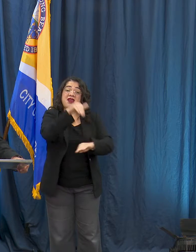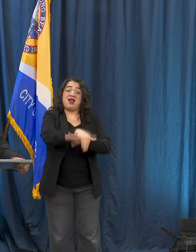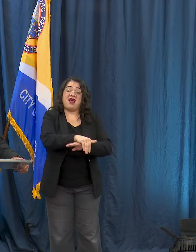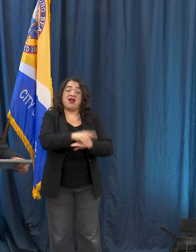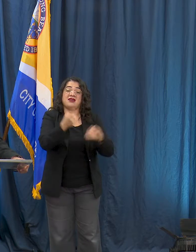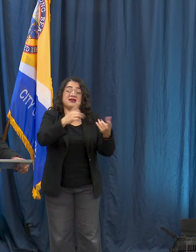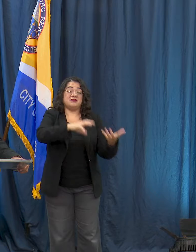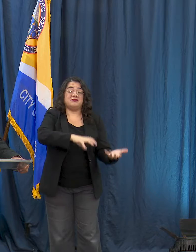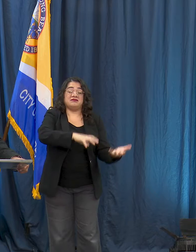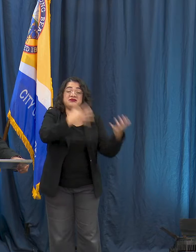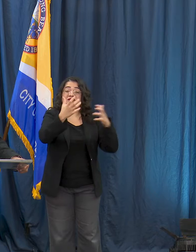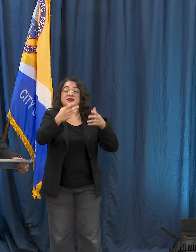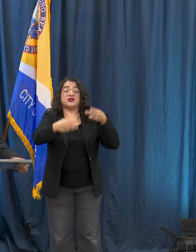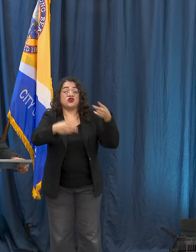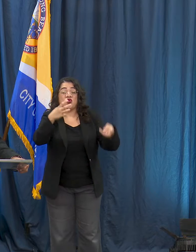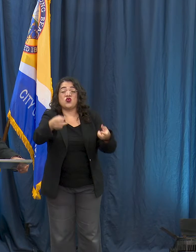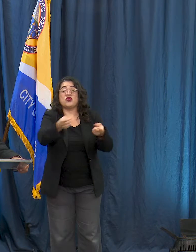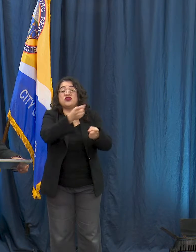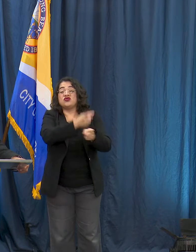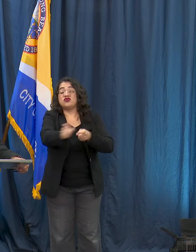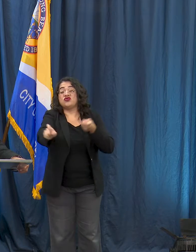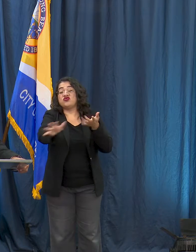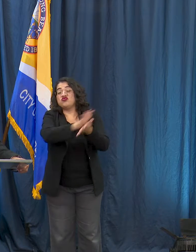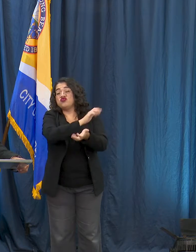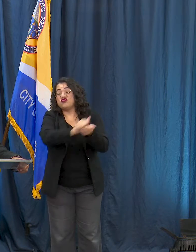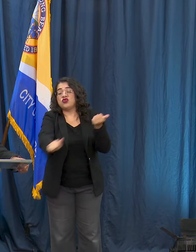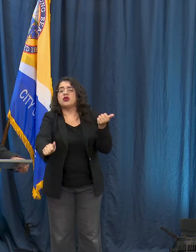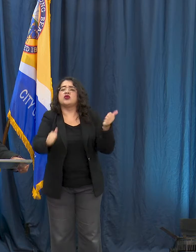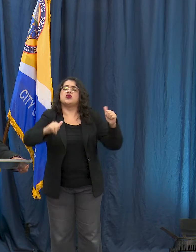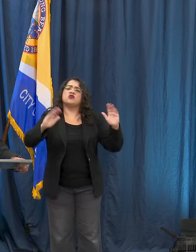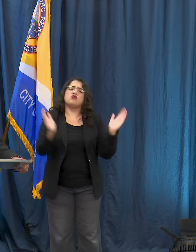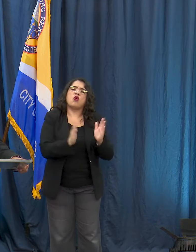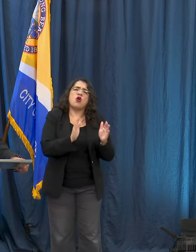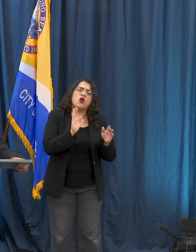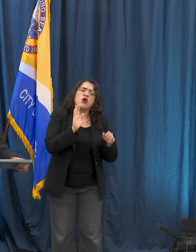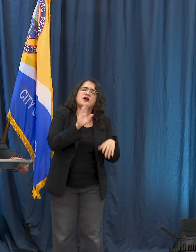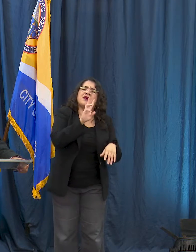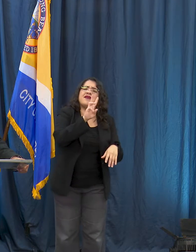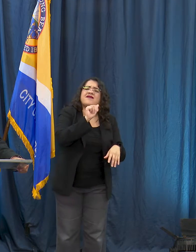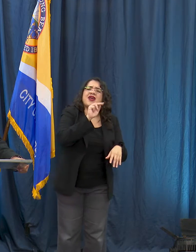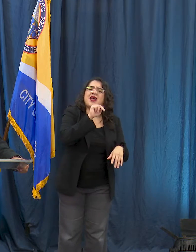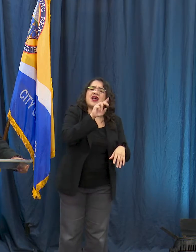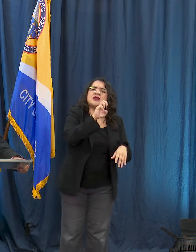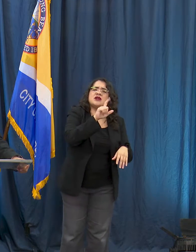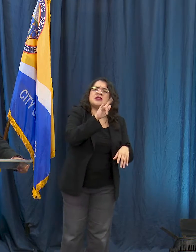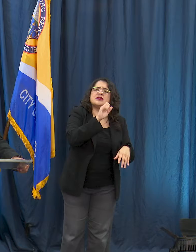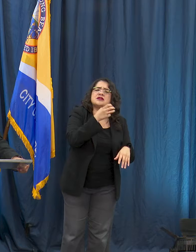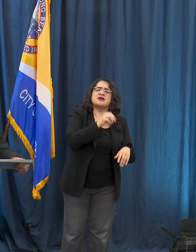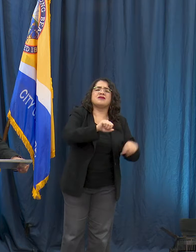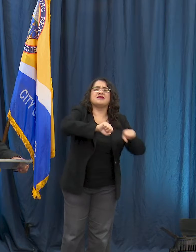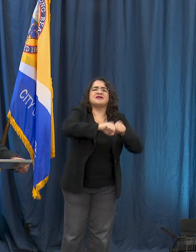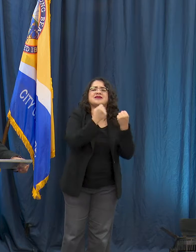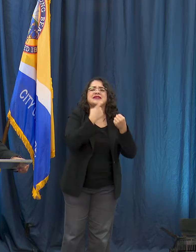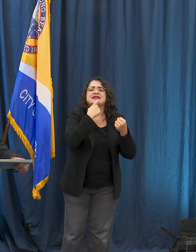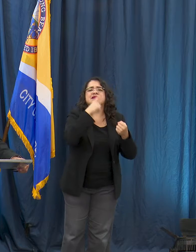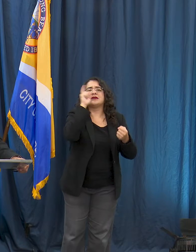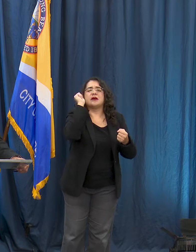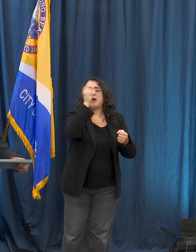So, if you are a small business and whether it was a small vandalism, a broken glass, whether it was that your business